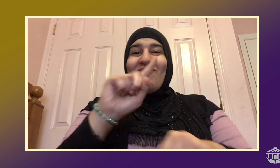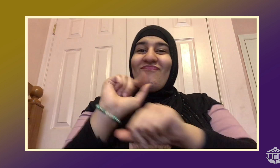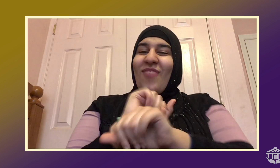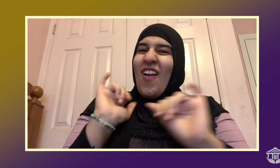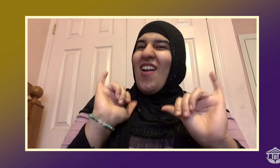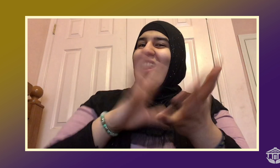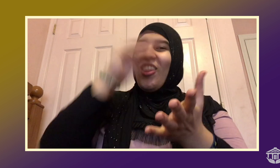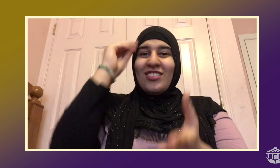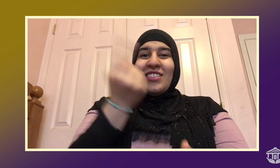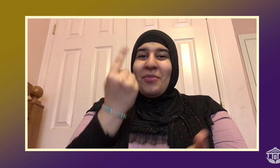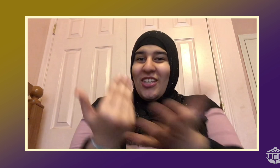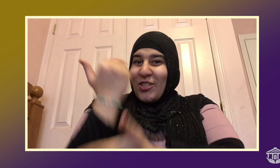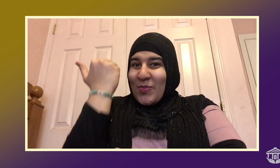Hopefully you enjoyed learning something new.”